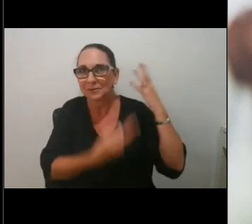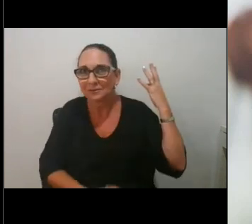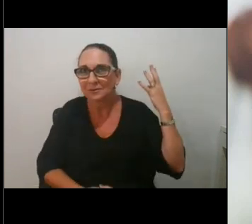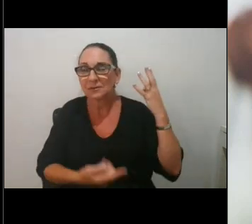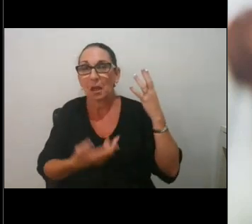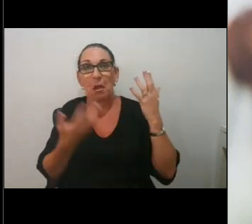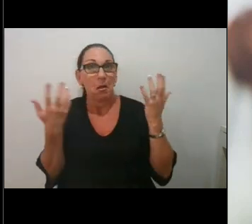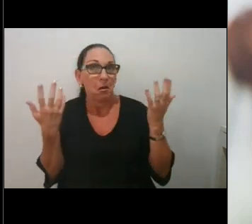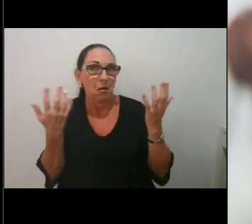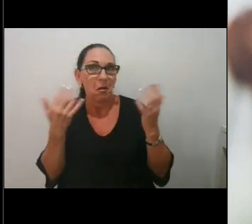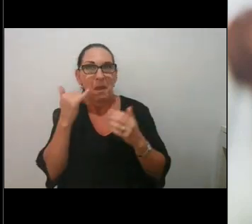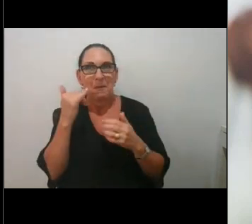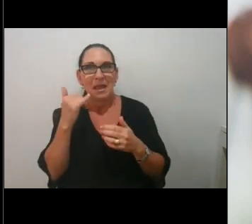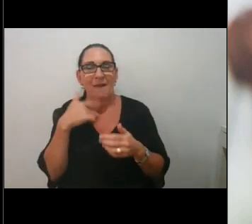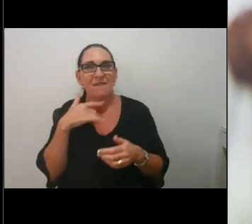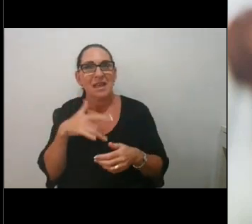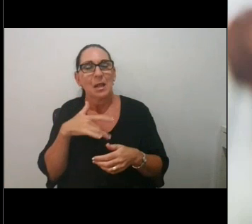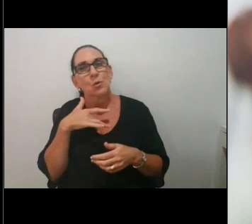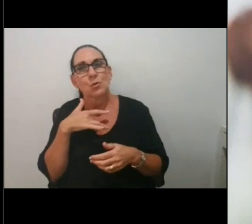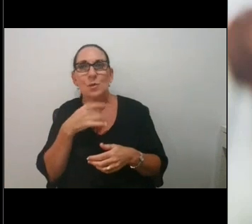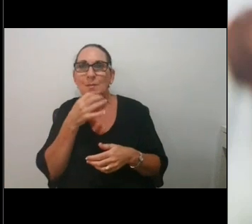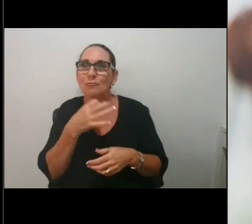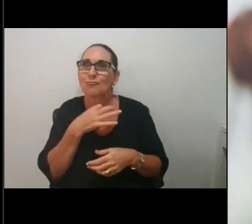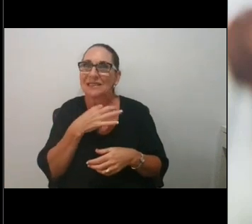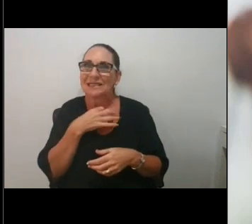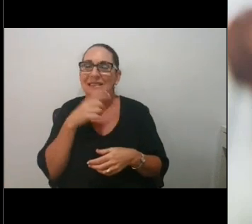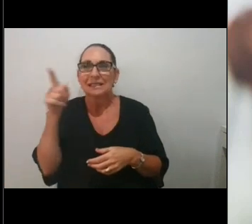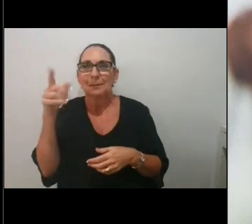there's a risk factor there that the drug court has to consider in terms of their suitability